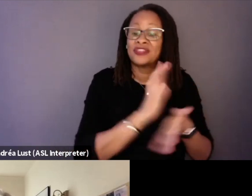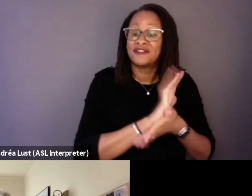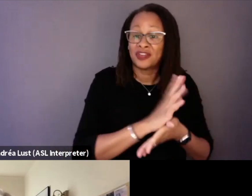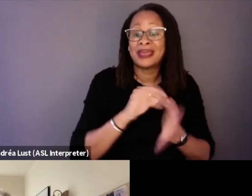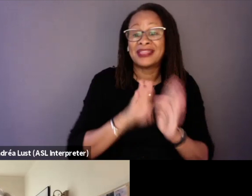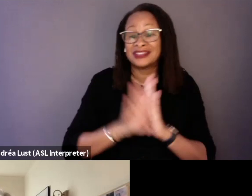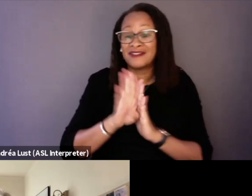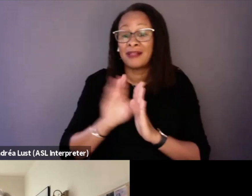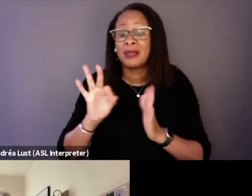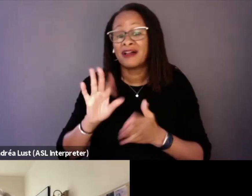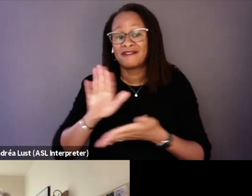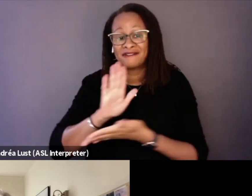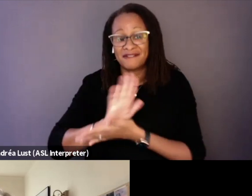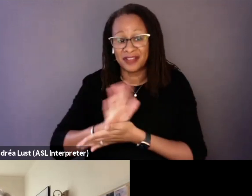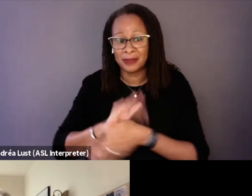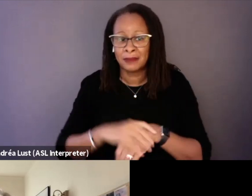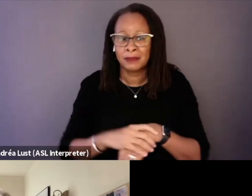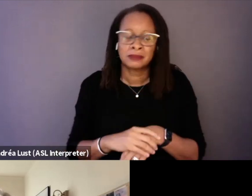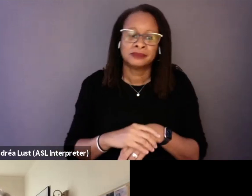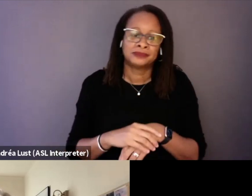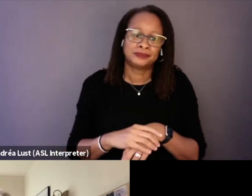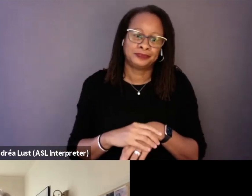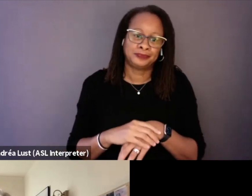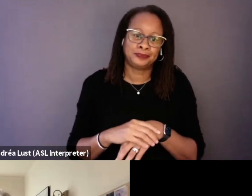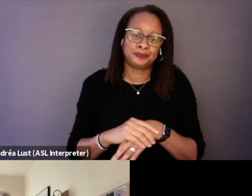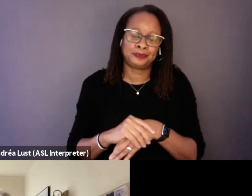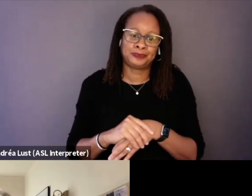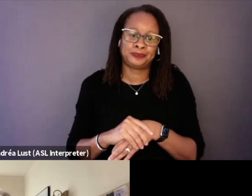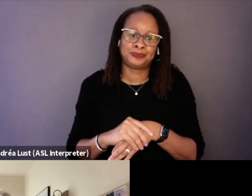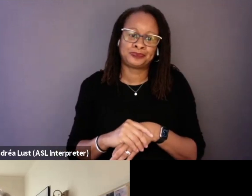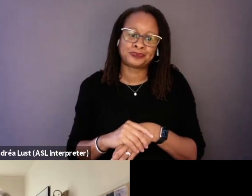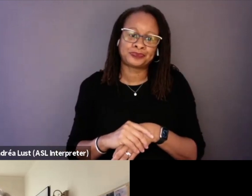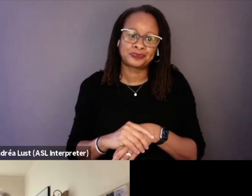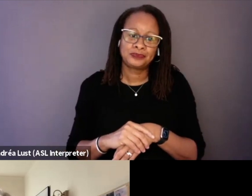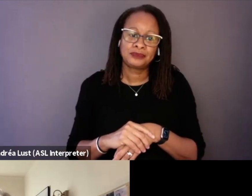So there was this teacher at UCLA,